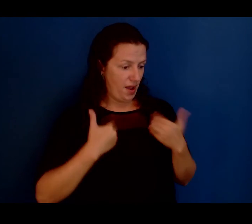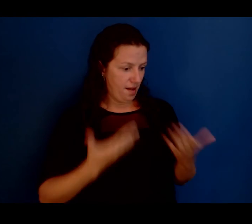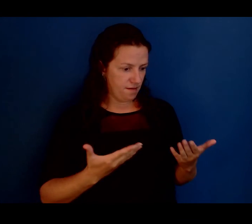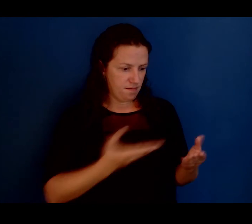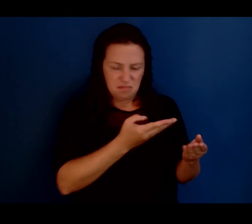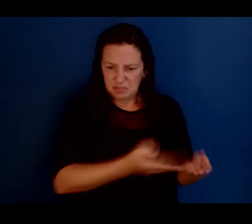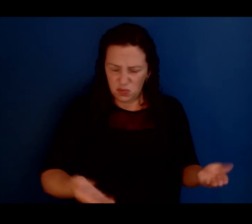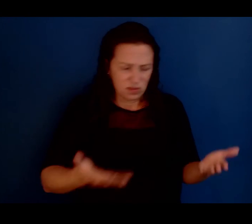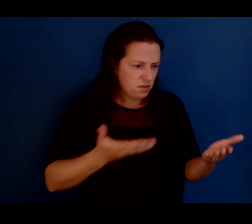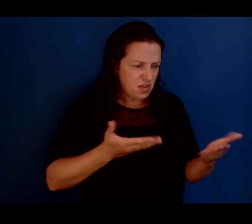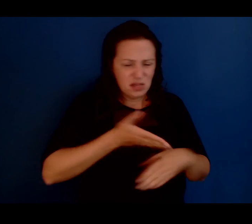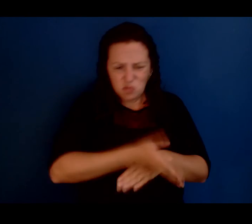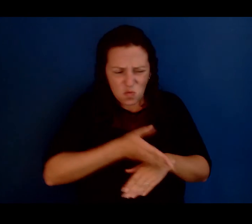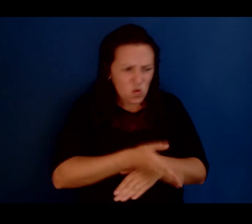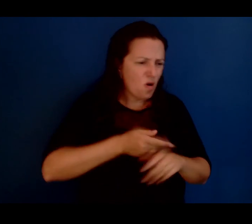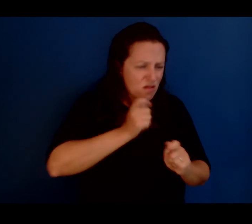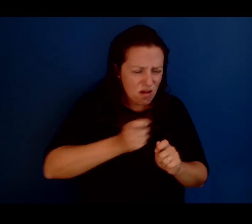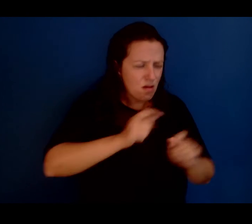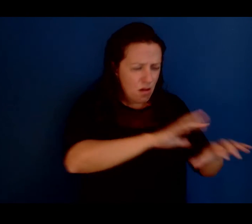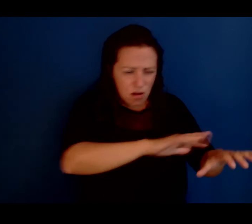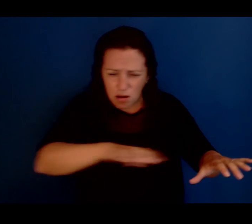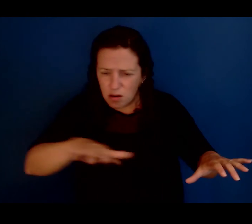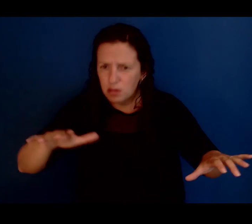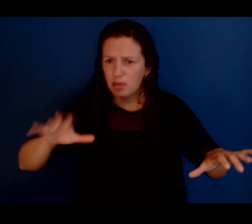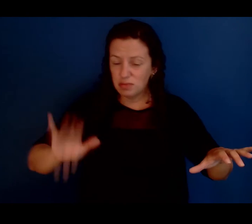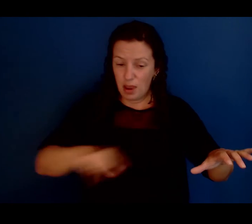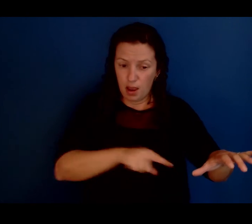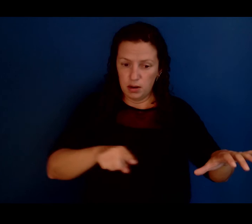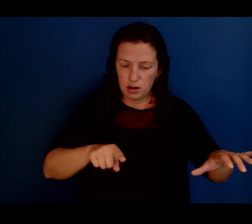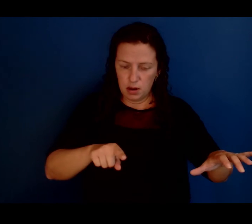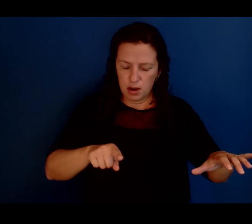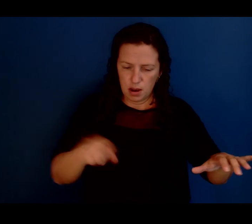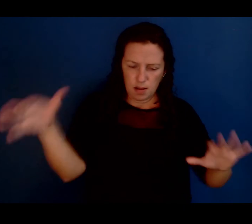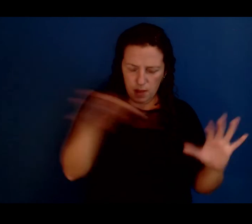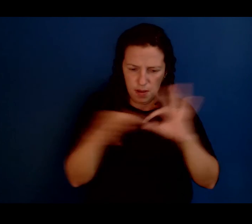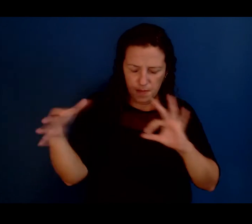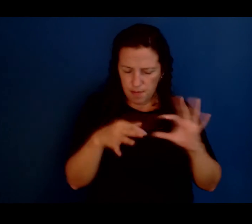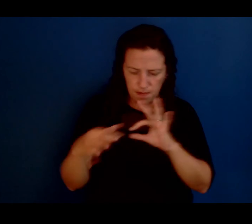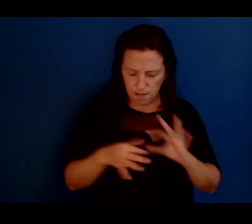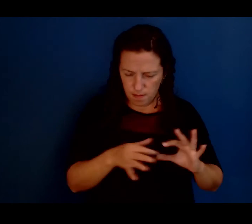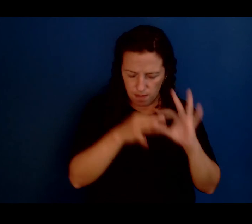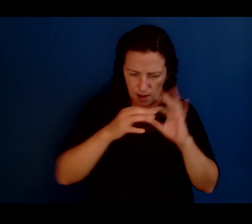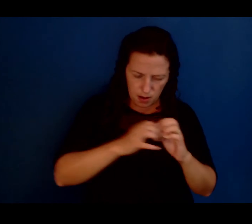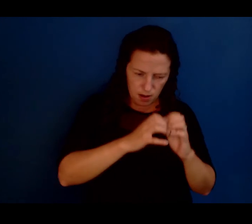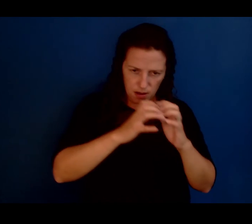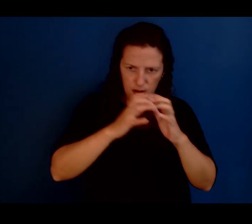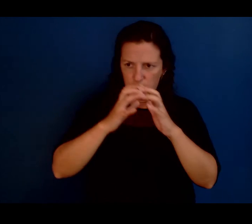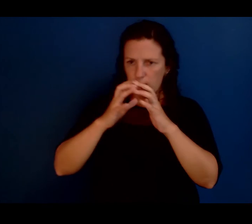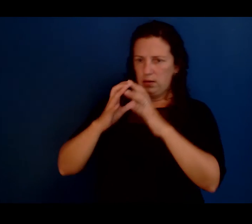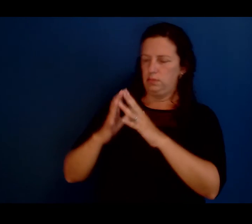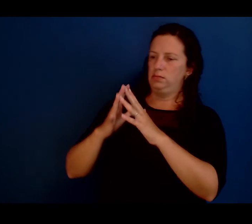material and you take that pile of material and you create with it.